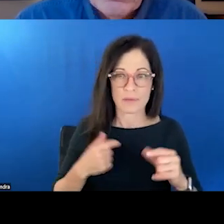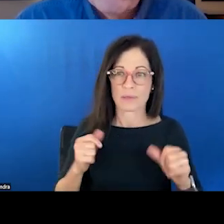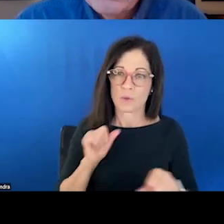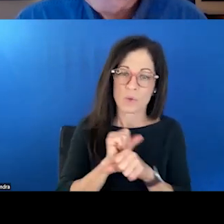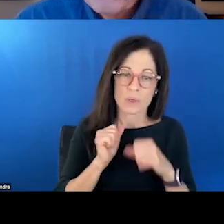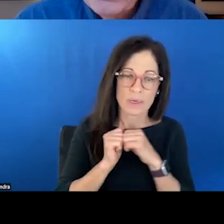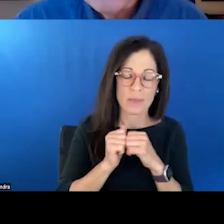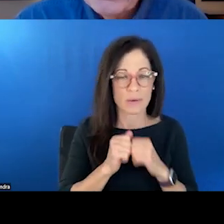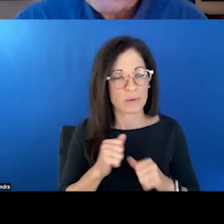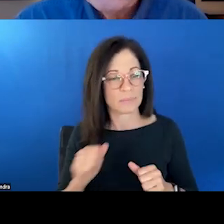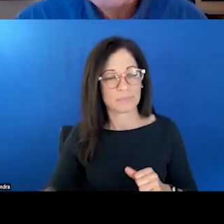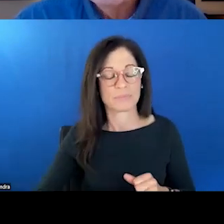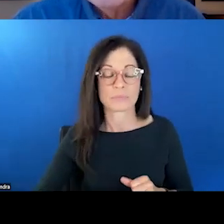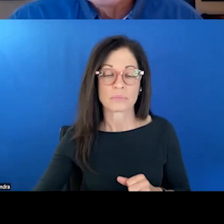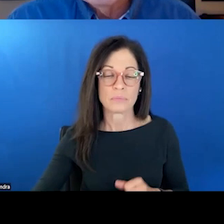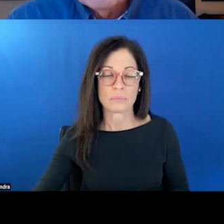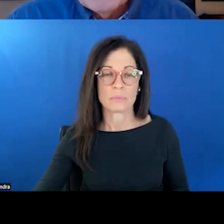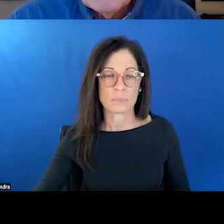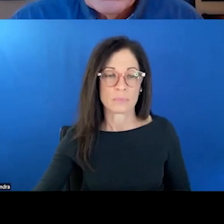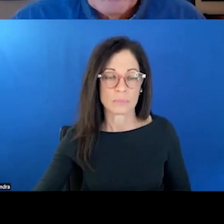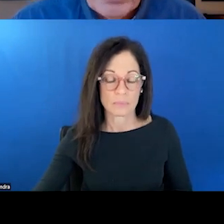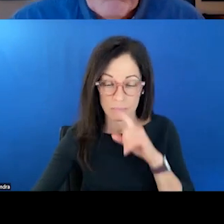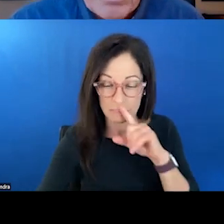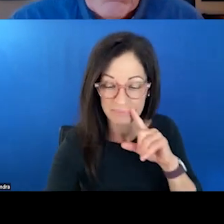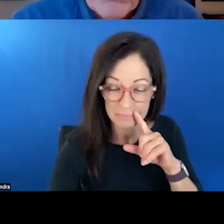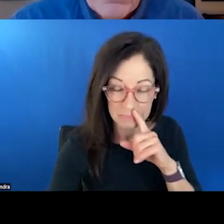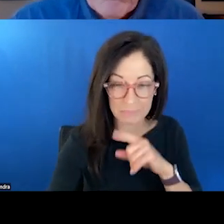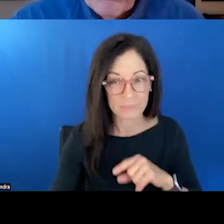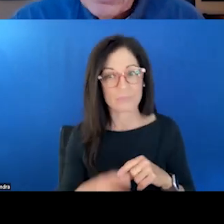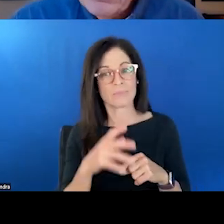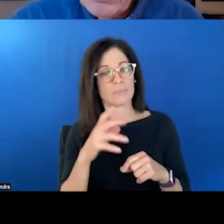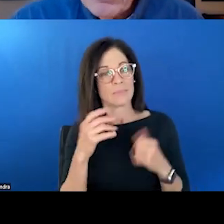EVEN THOUGH THE UPTAKE TO 2,000 ORGANIZATIONS IS IMPRESSIVE,